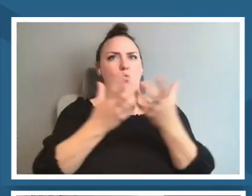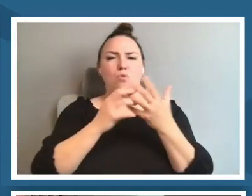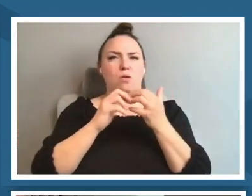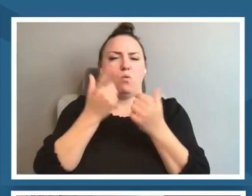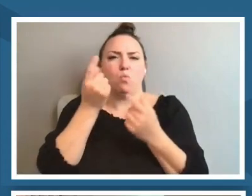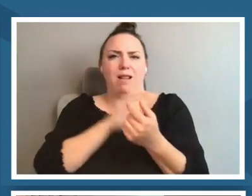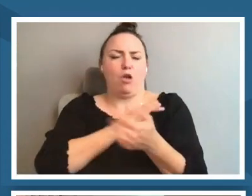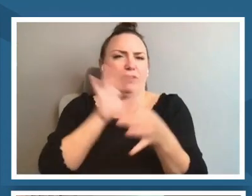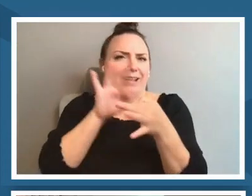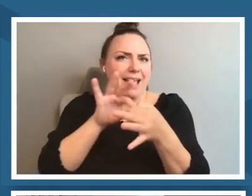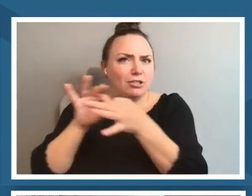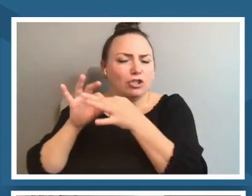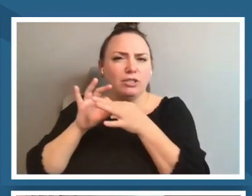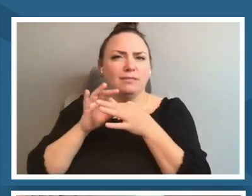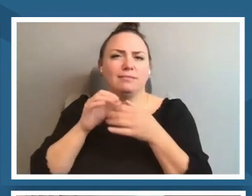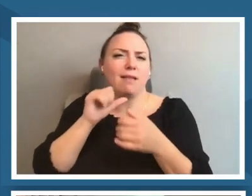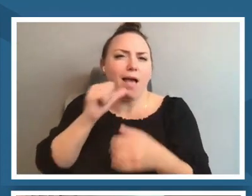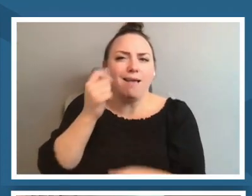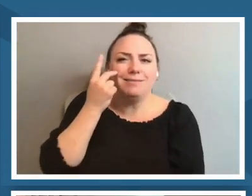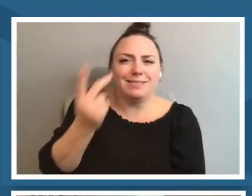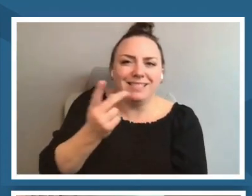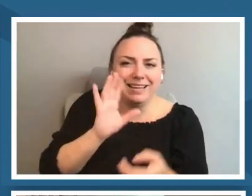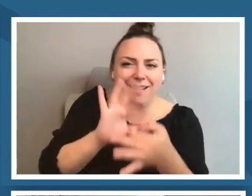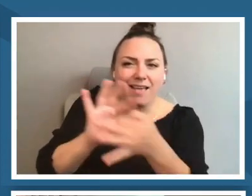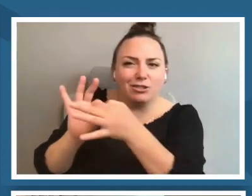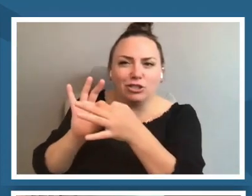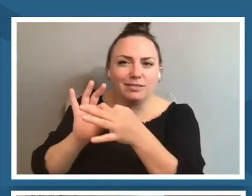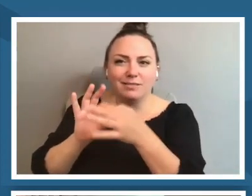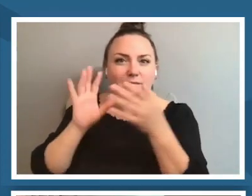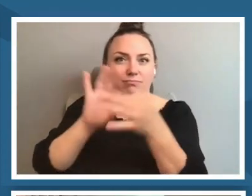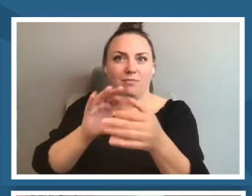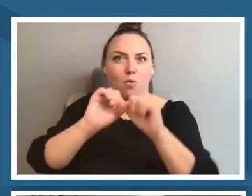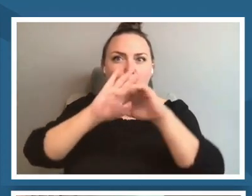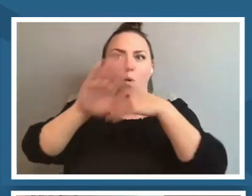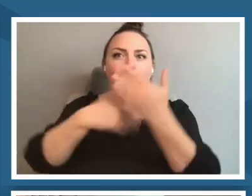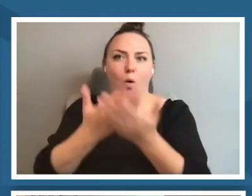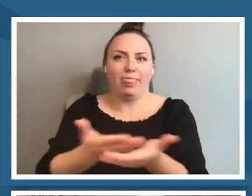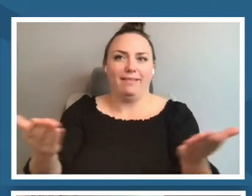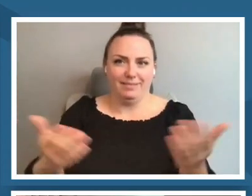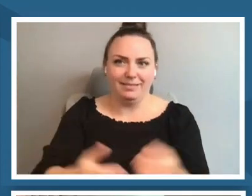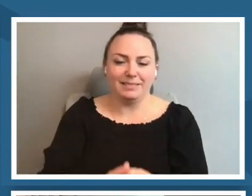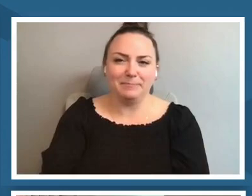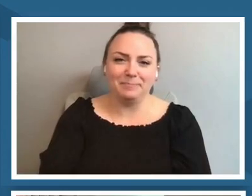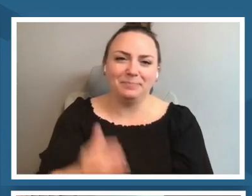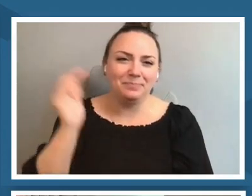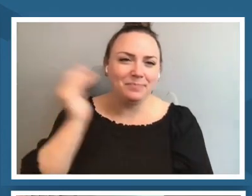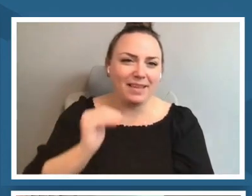as the unseen connections in all things next